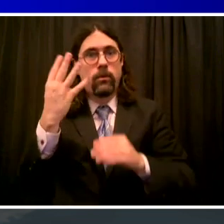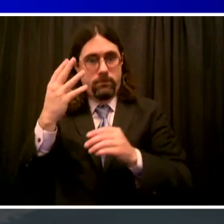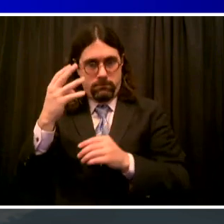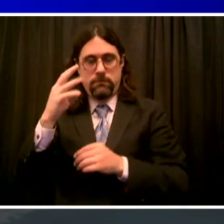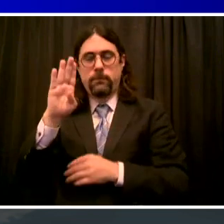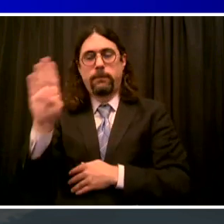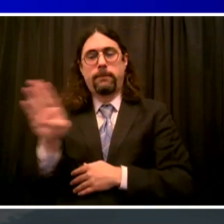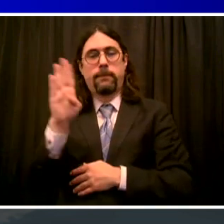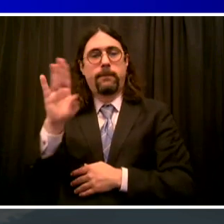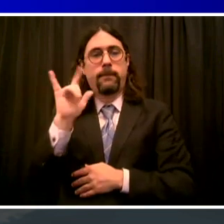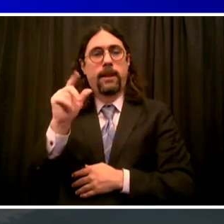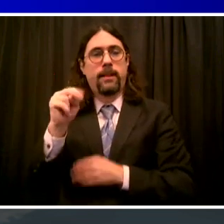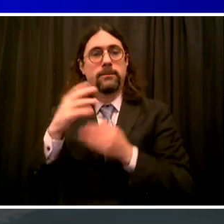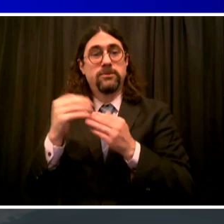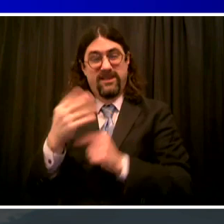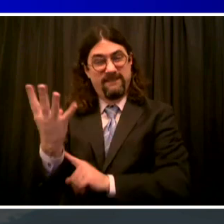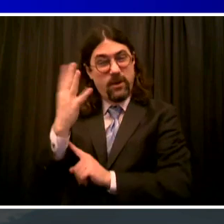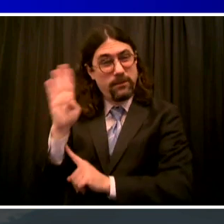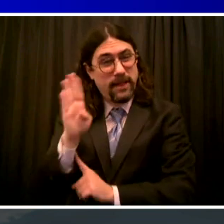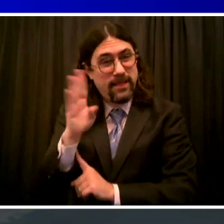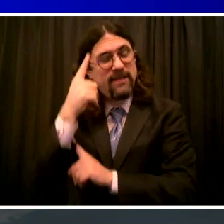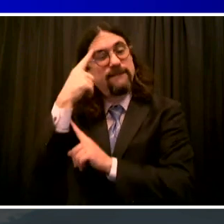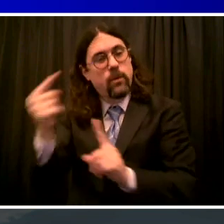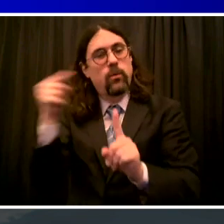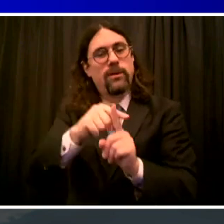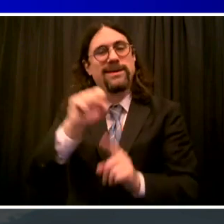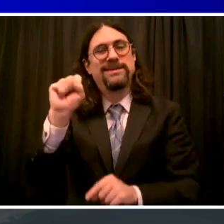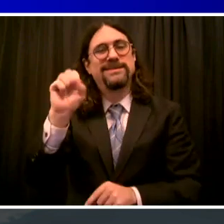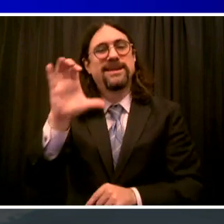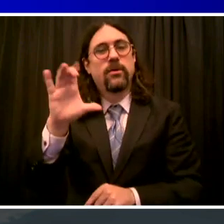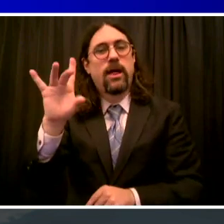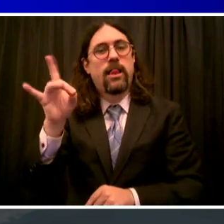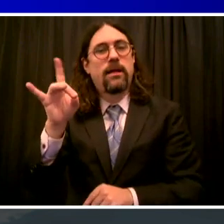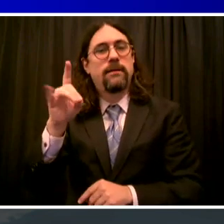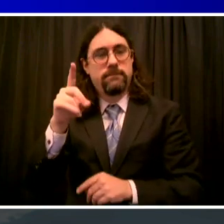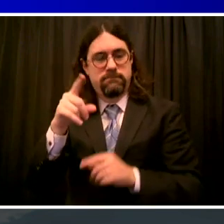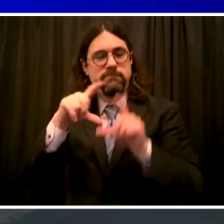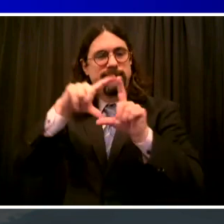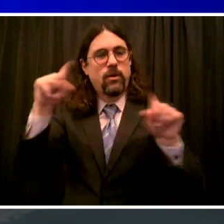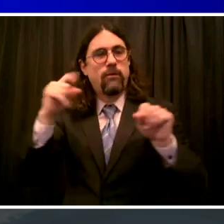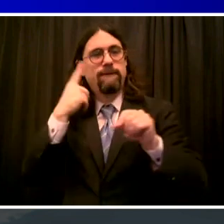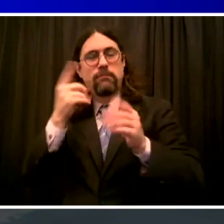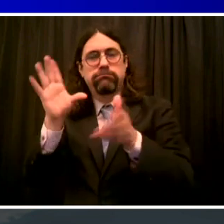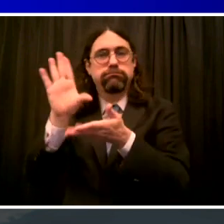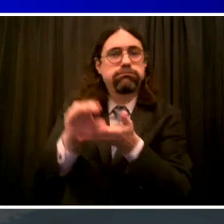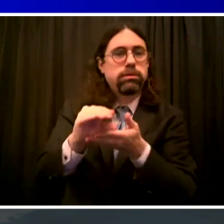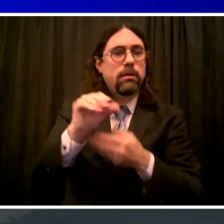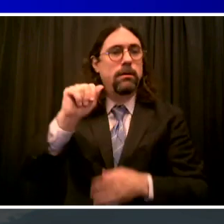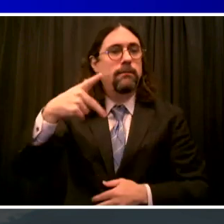NATIONALLY FOR THE SECTION 8 PROGRAM. SECTION 8 VOCHUERS THAT HELP PEOPLE